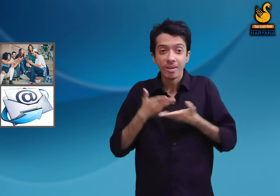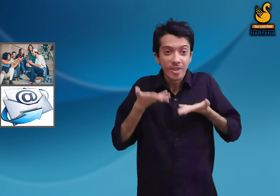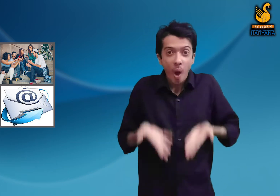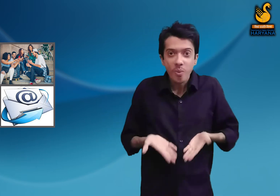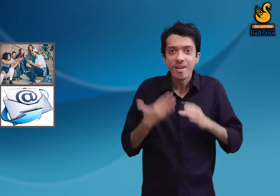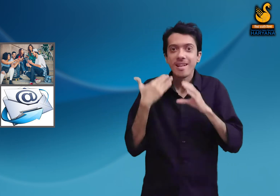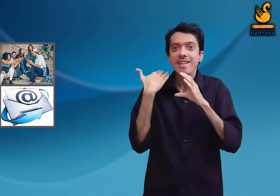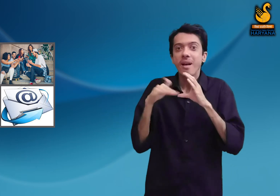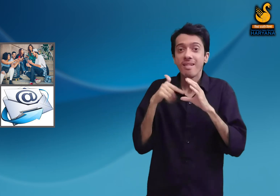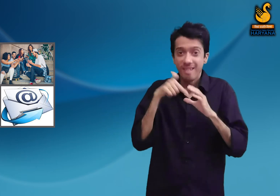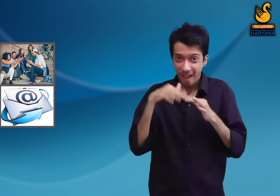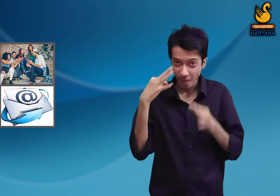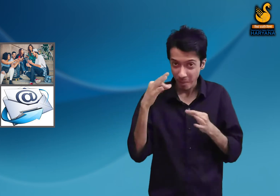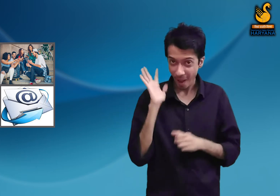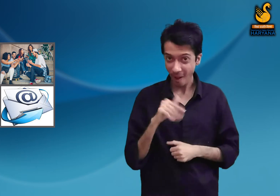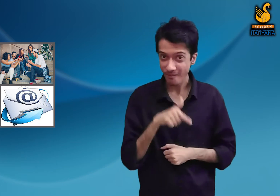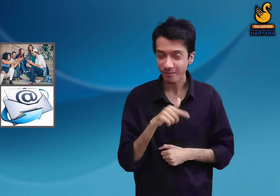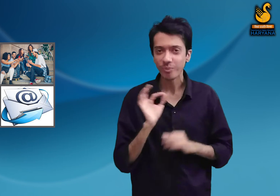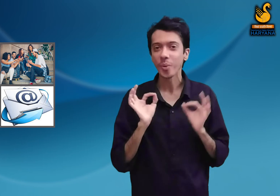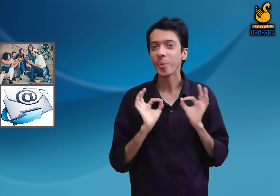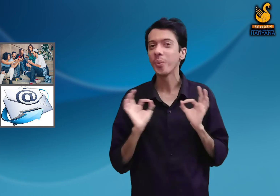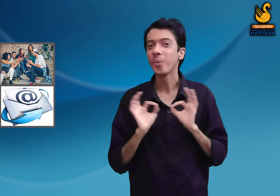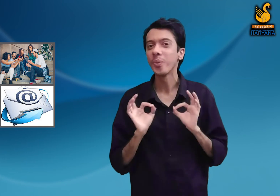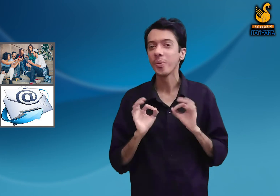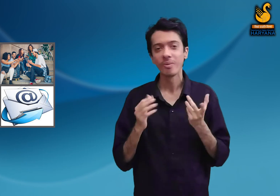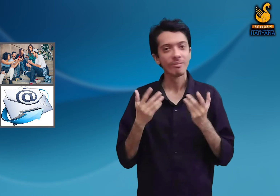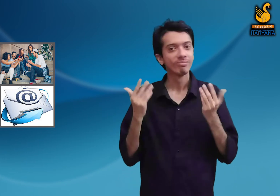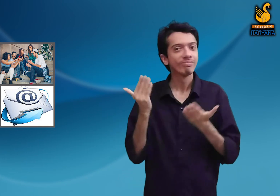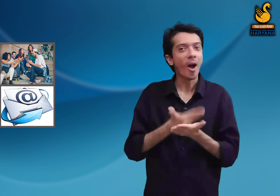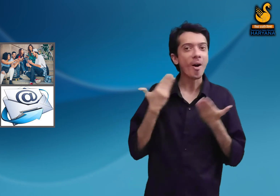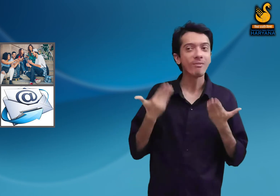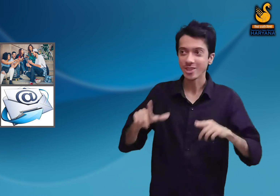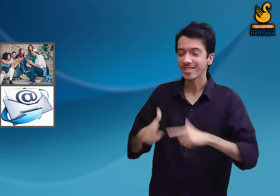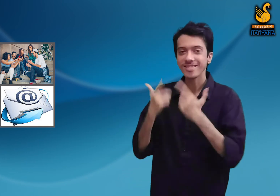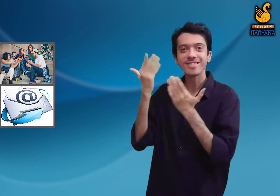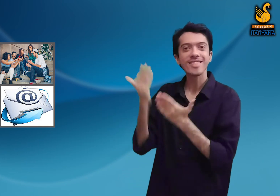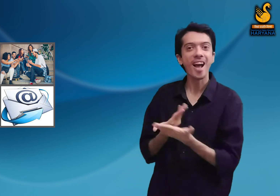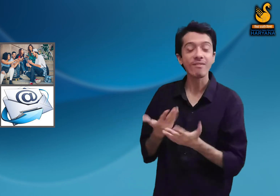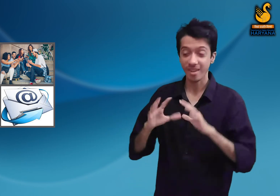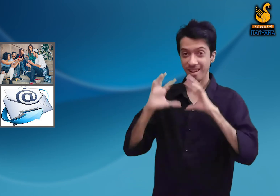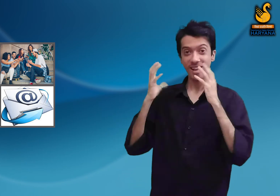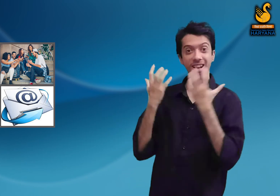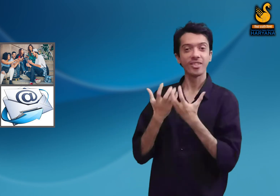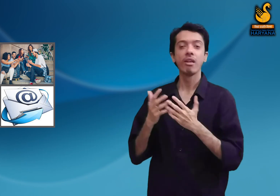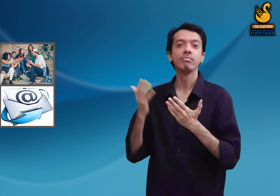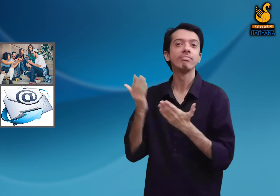Today, we use emails. Paper is not required to send an email. It helps us to save the trees and environment.